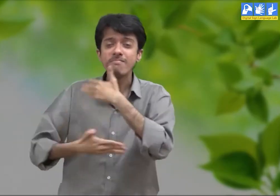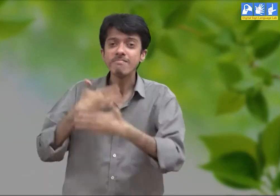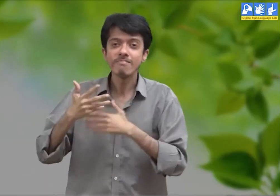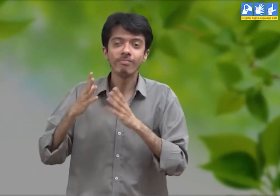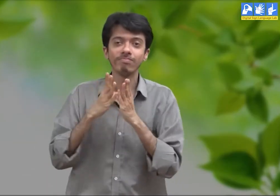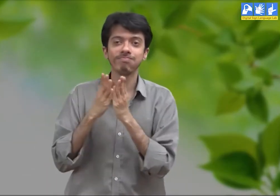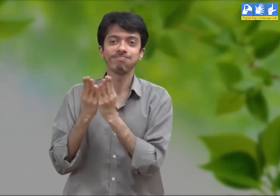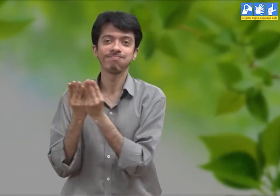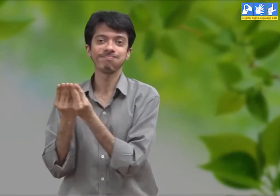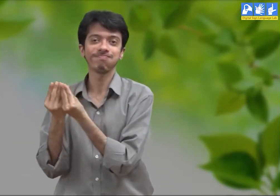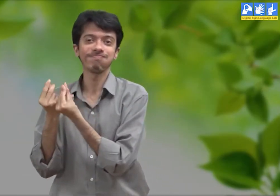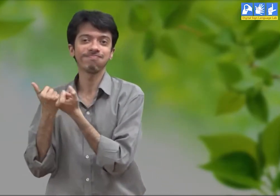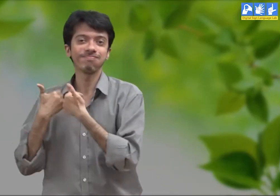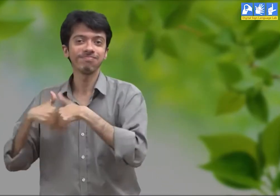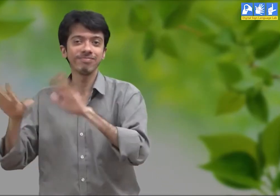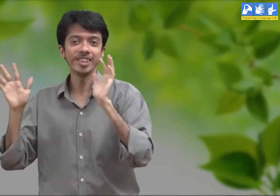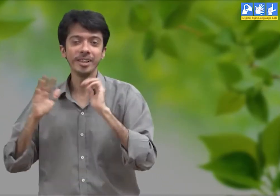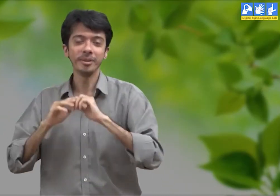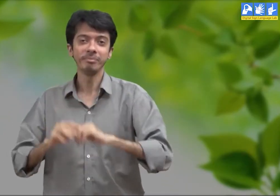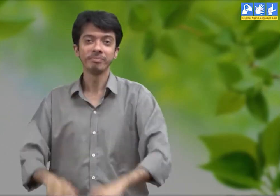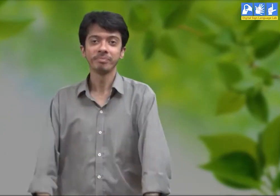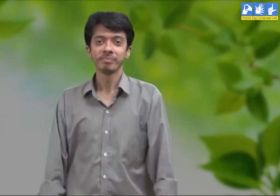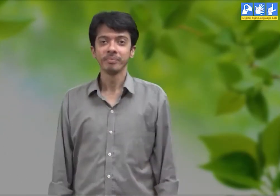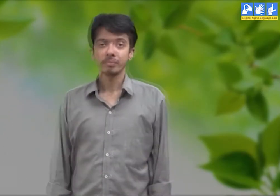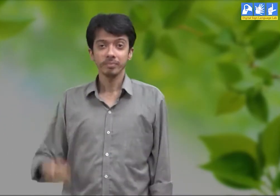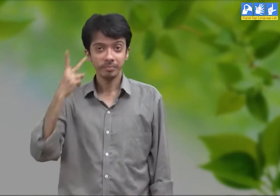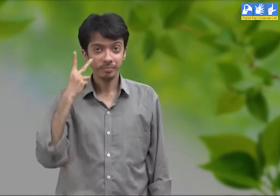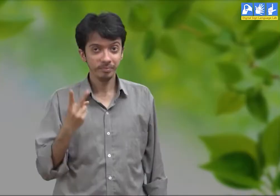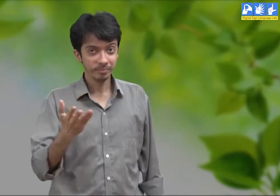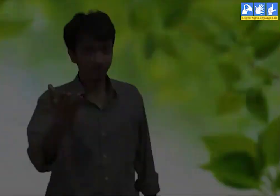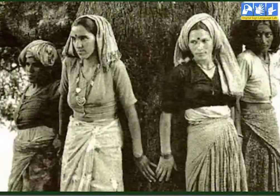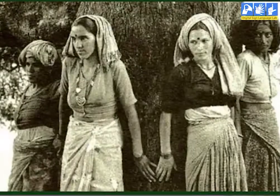Then many people including Amrita died to save the trees. Let's take a look here.